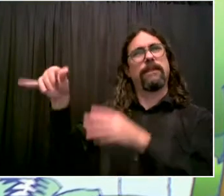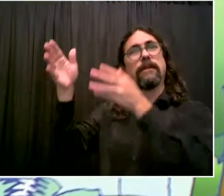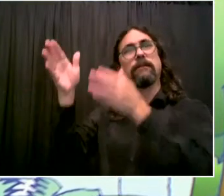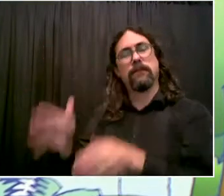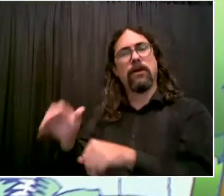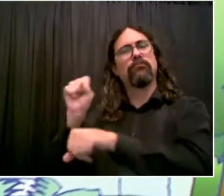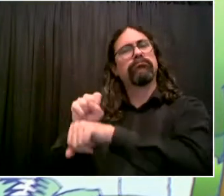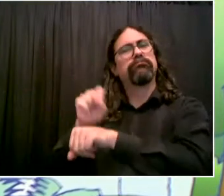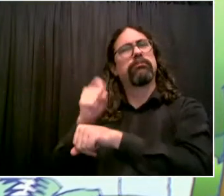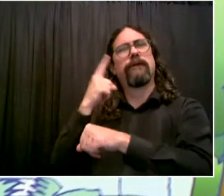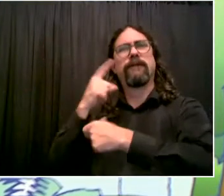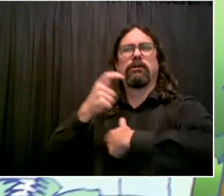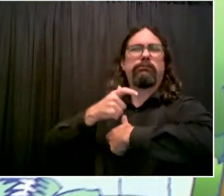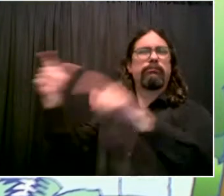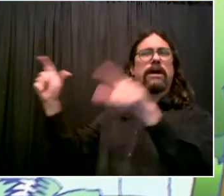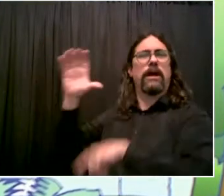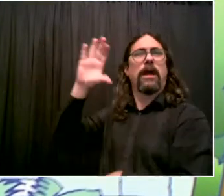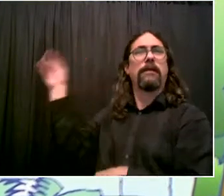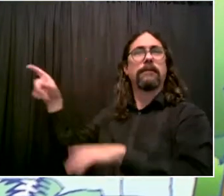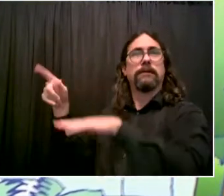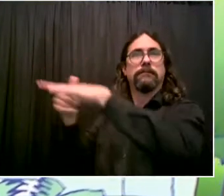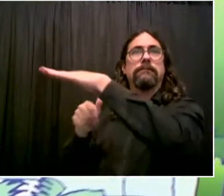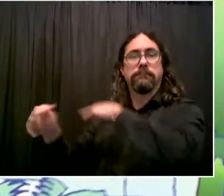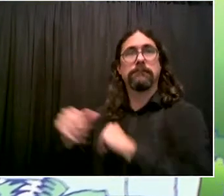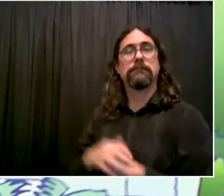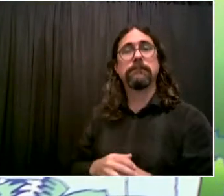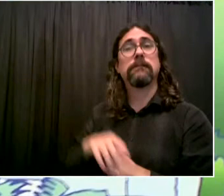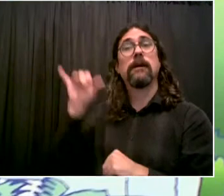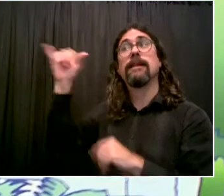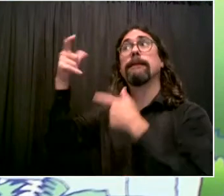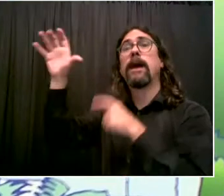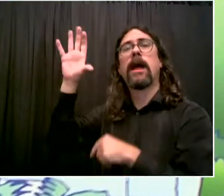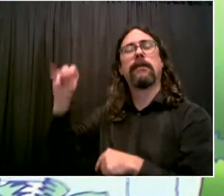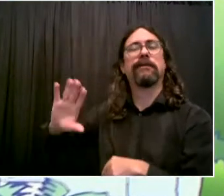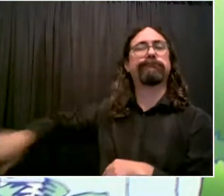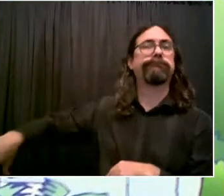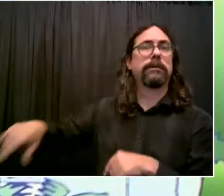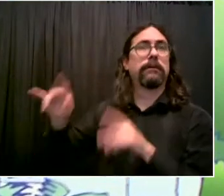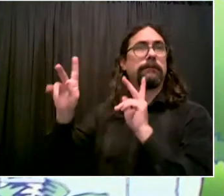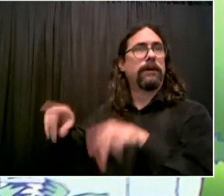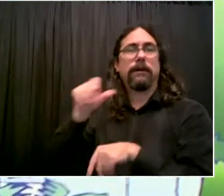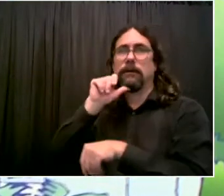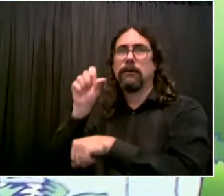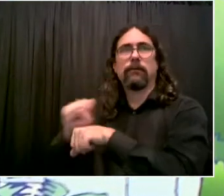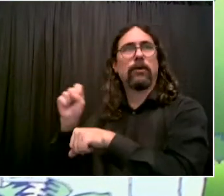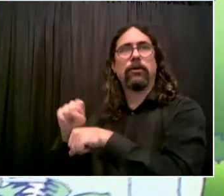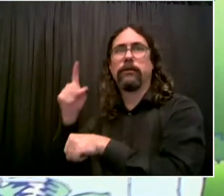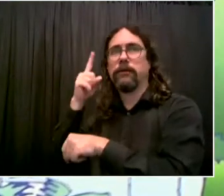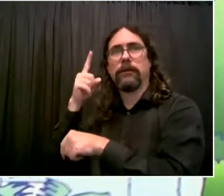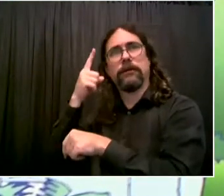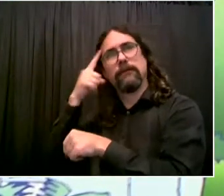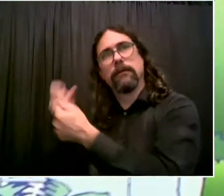AN HONEST LIVING BUT A GREEDY CORPORATION TRIED TO DENY